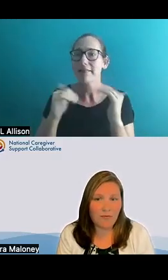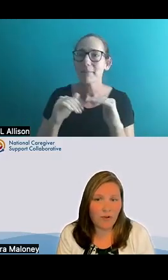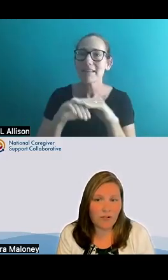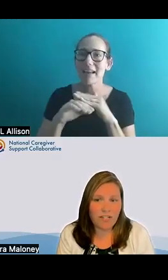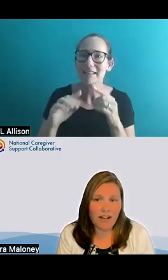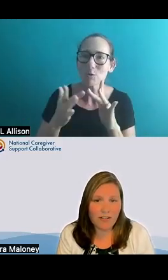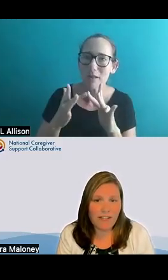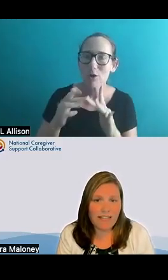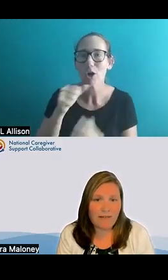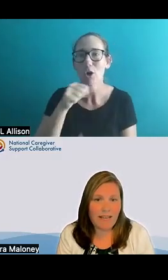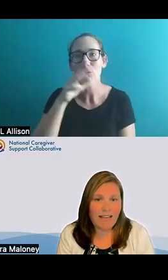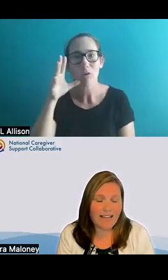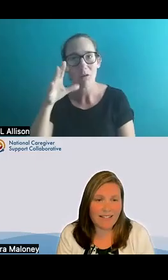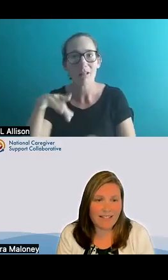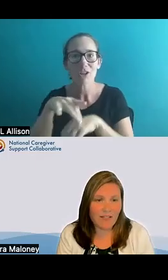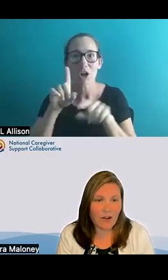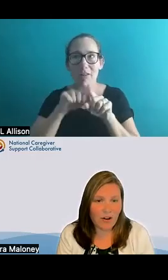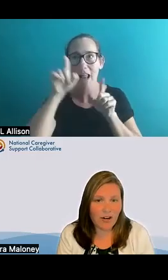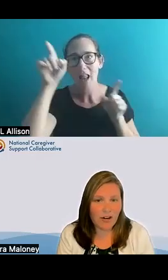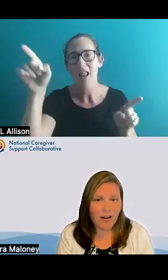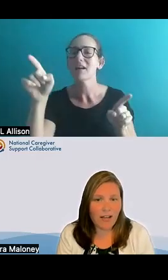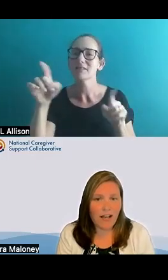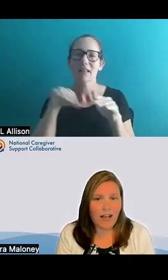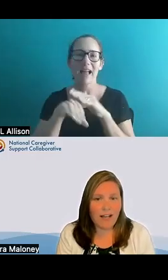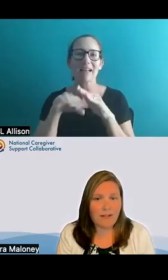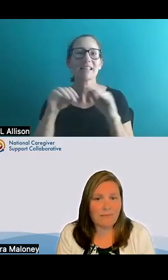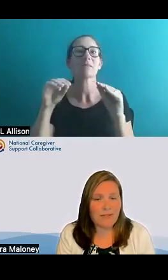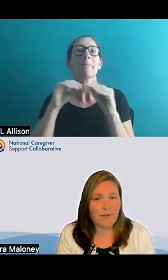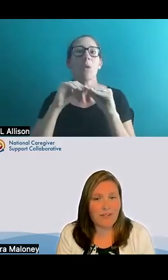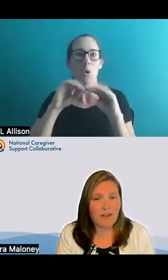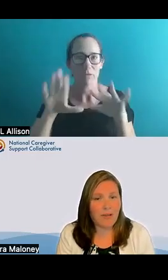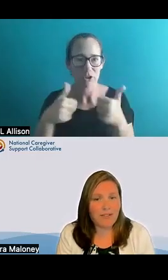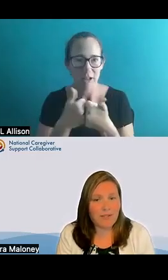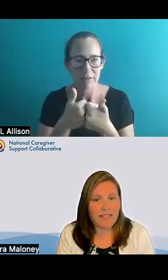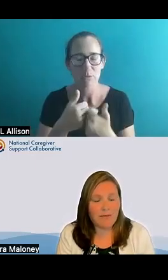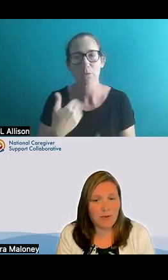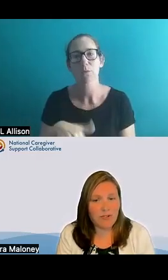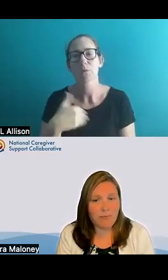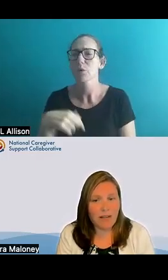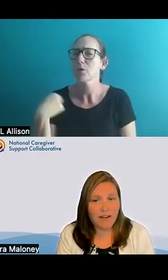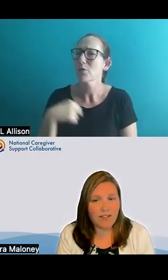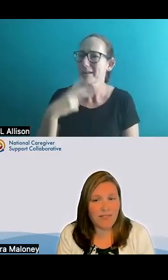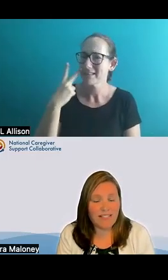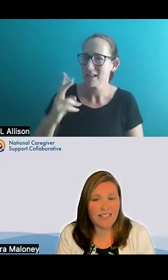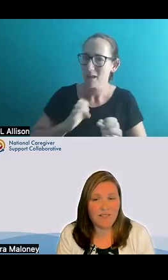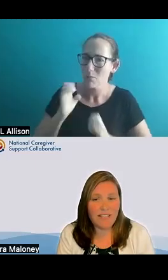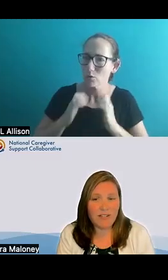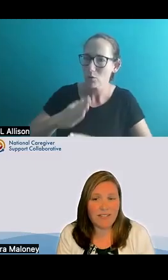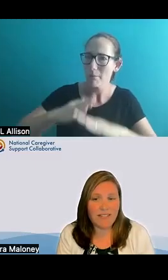rural geography can make access even harder. We also see emotional barriers, feelings of guilt,